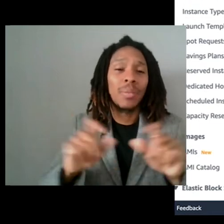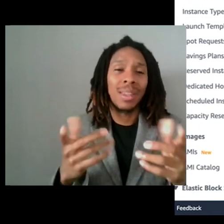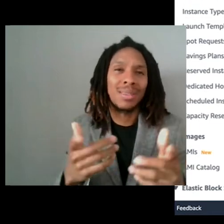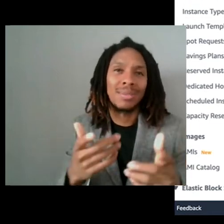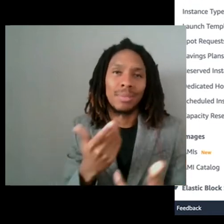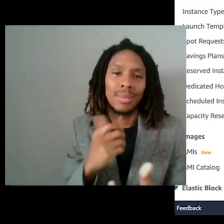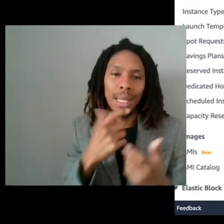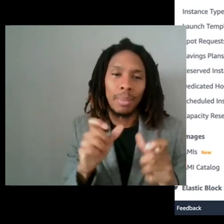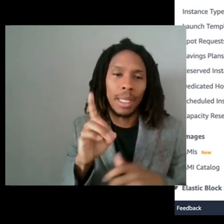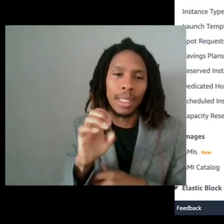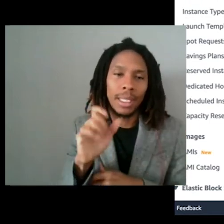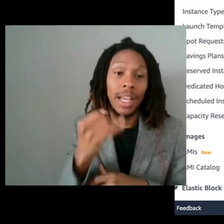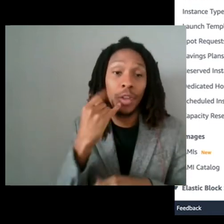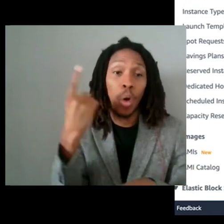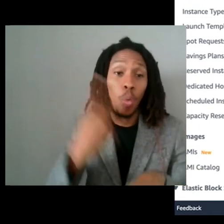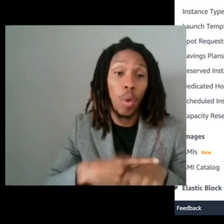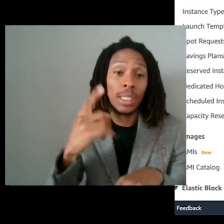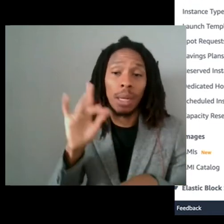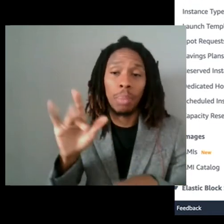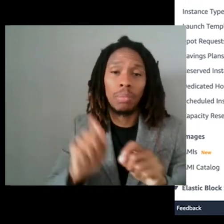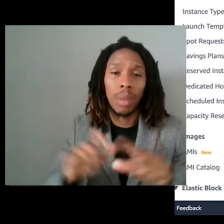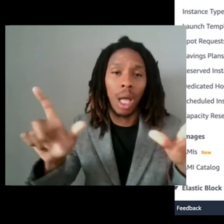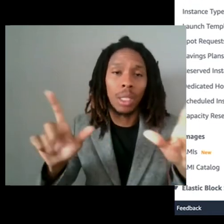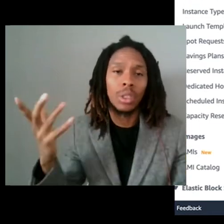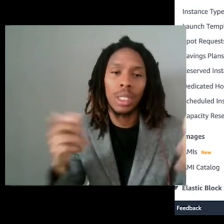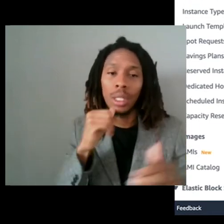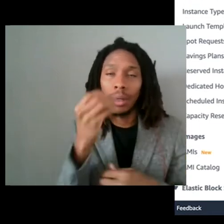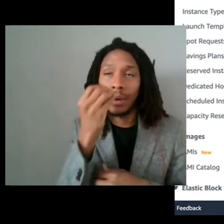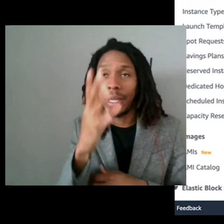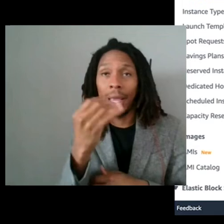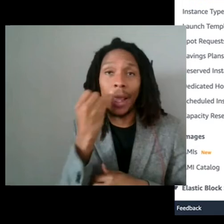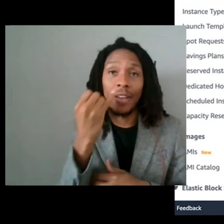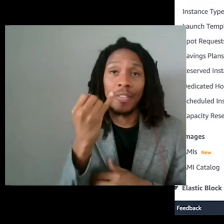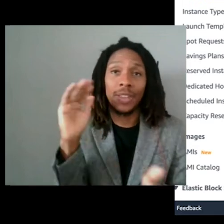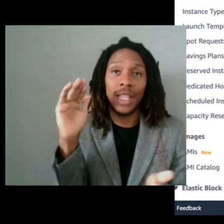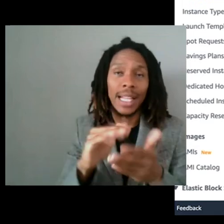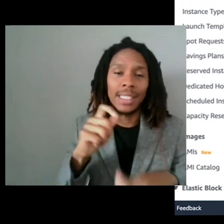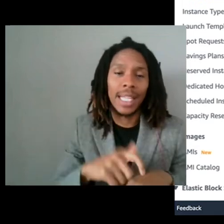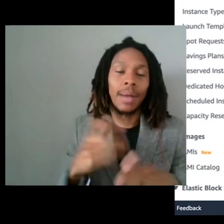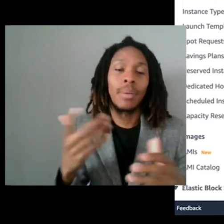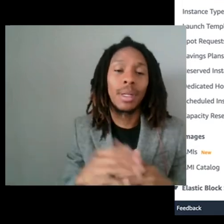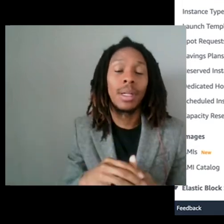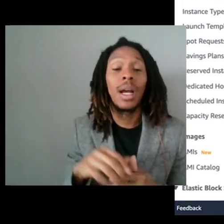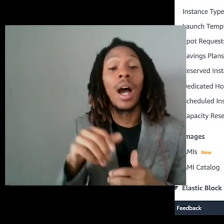You're doing a one time launch and so you don't really care if it's less time. The other thing is you may have some compliance